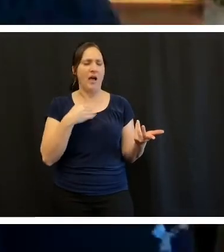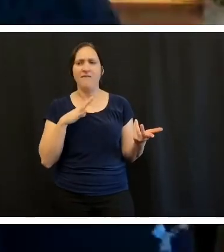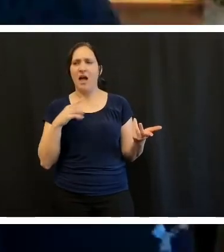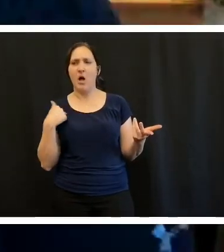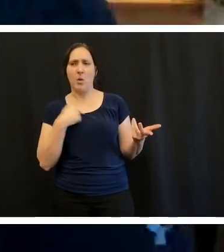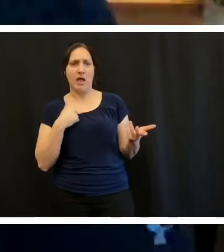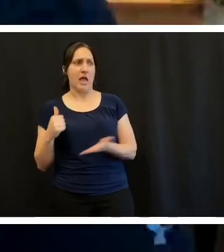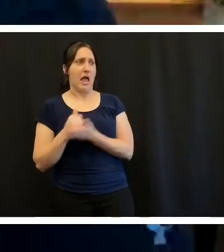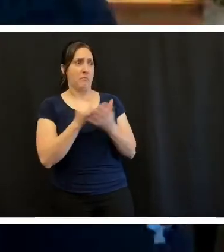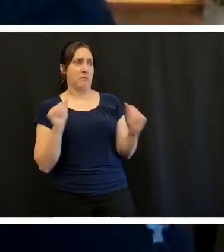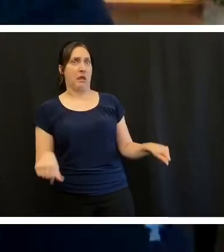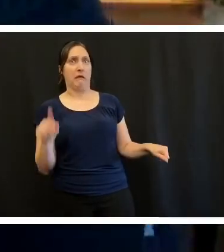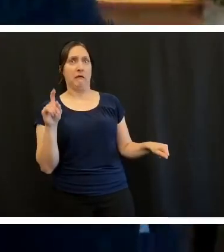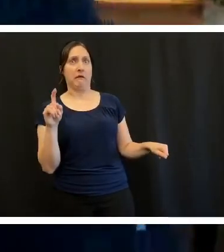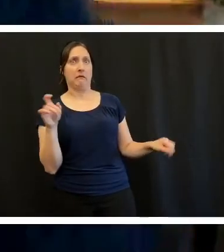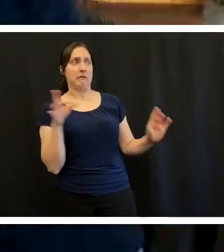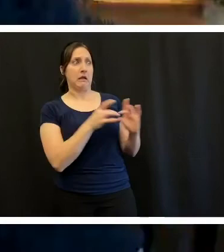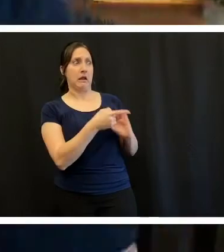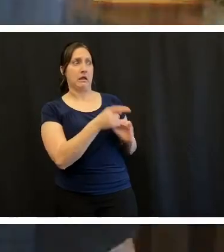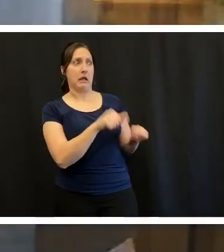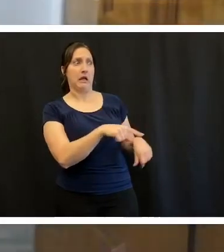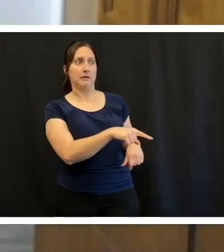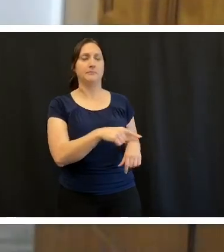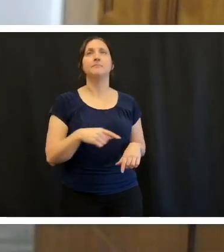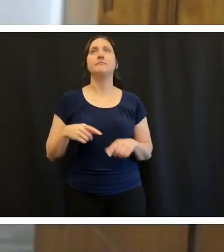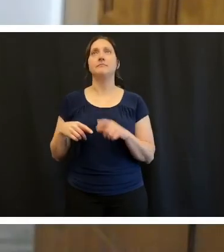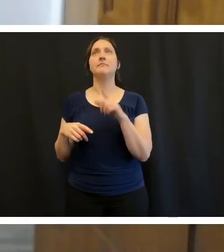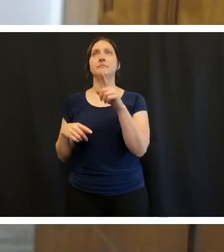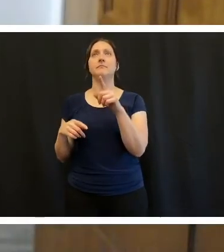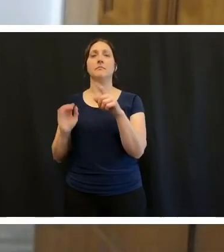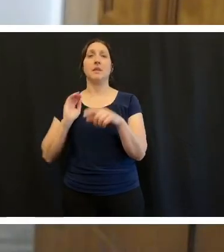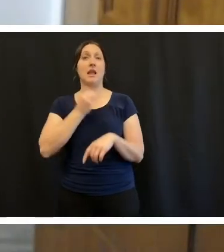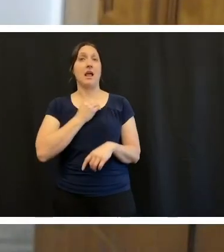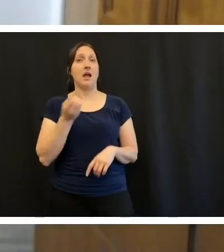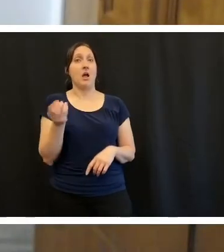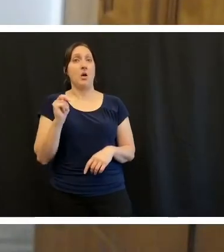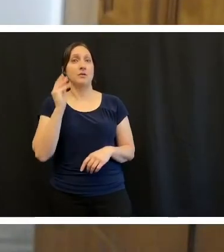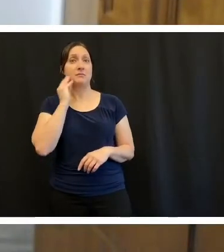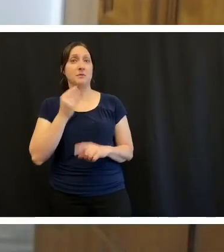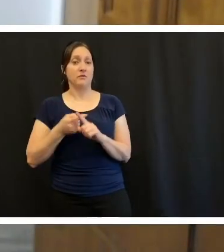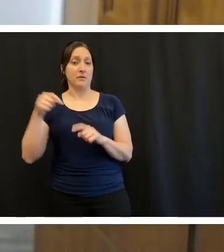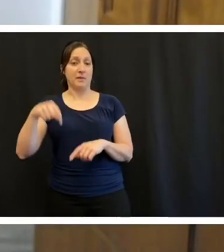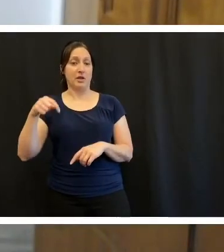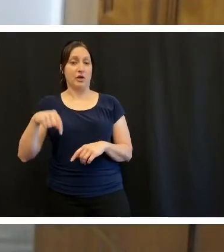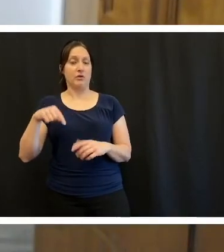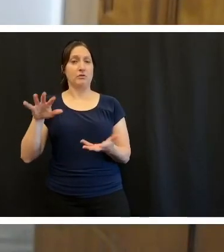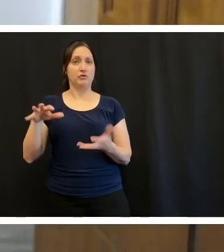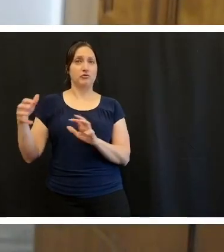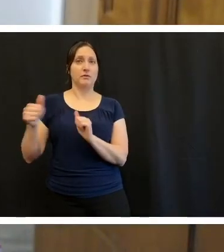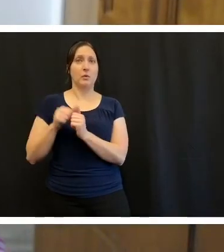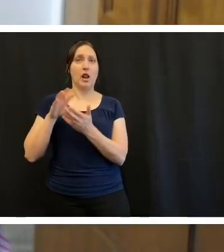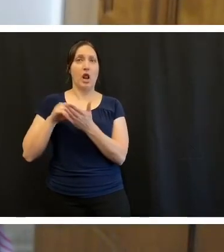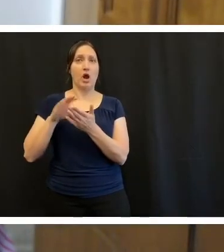Yeah, we know that from our own experiences at LU that disruptions to learning environment take a toll on students.